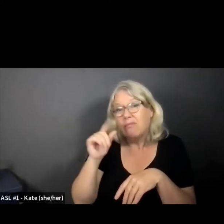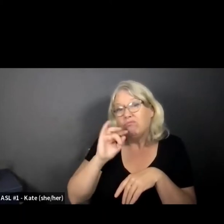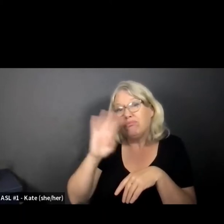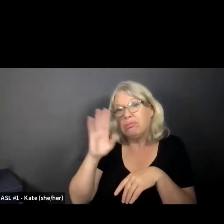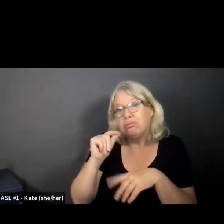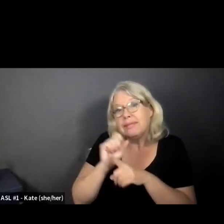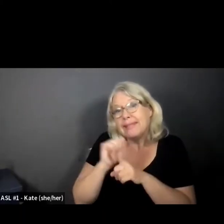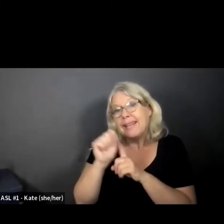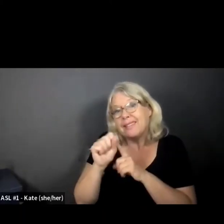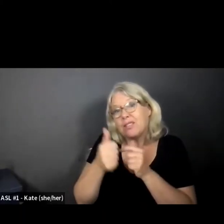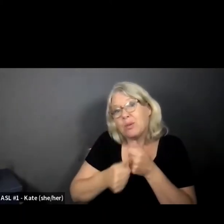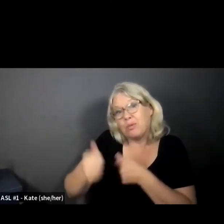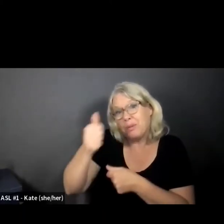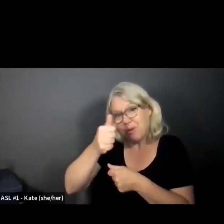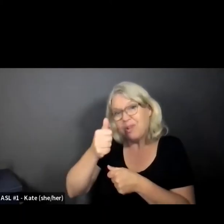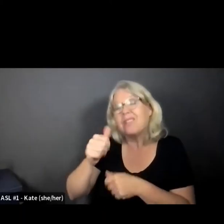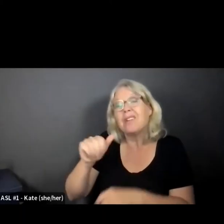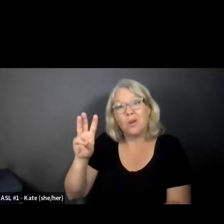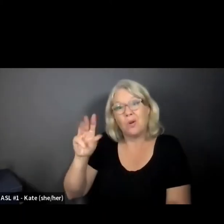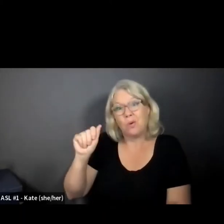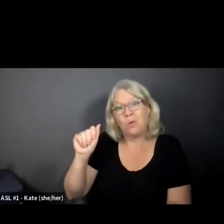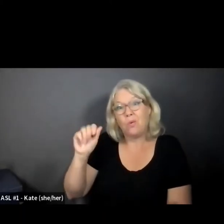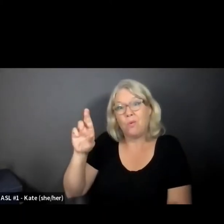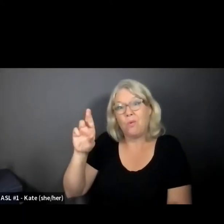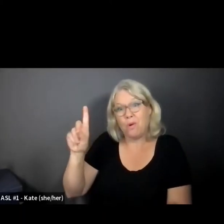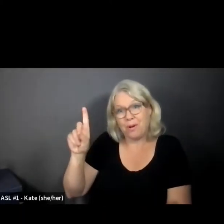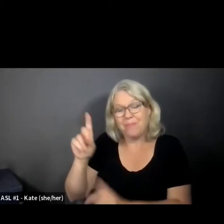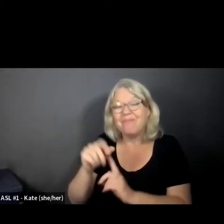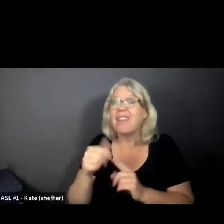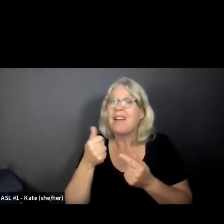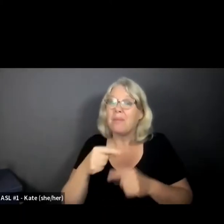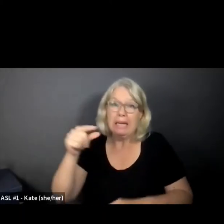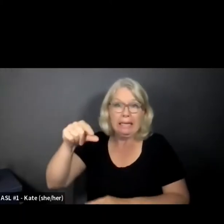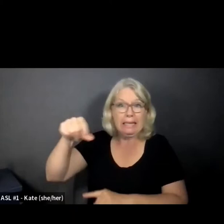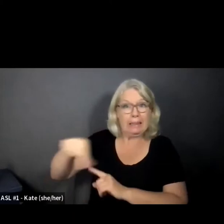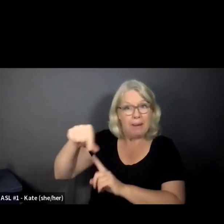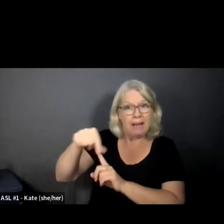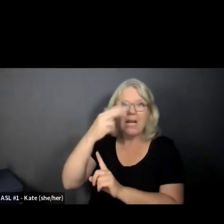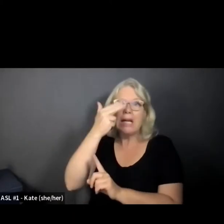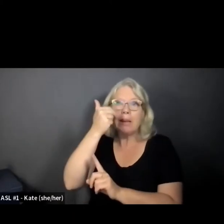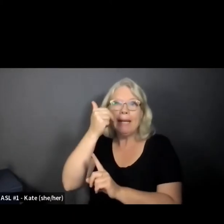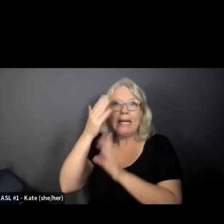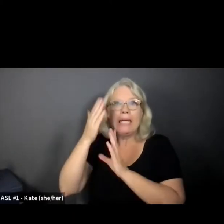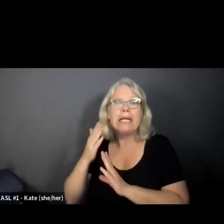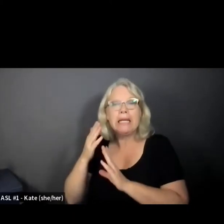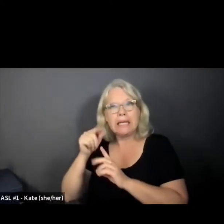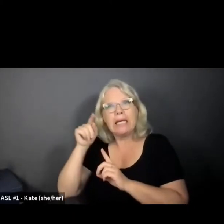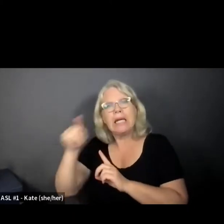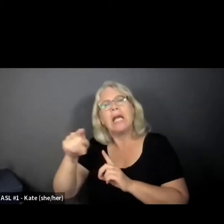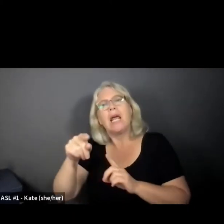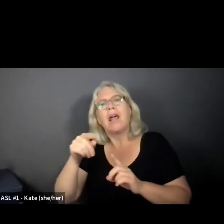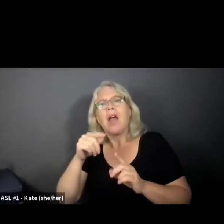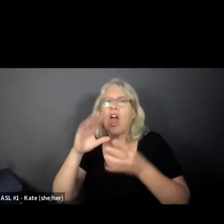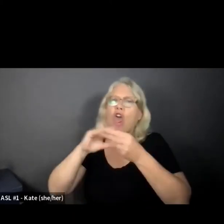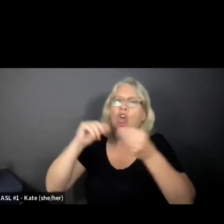A QUEBEC COMEDIAN ALLOWED TO MOCK AND RIDICULE A CHILD WITH DISABILITIES.